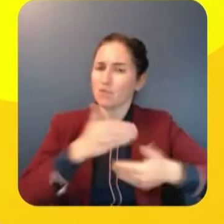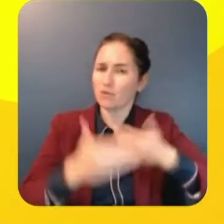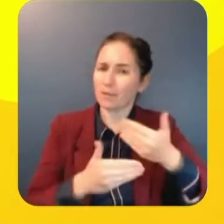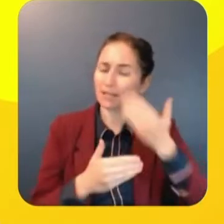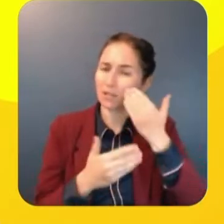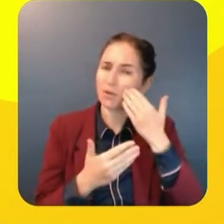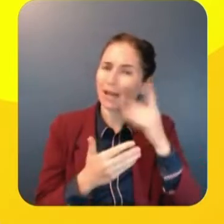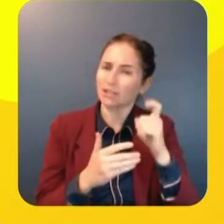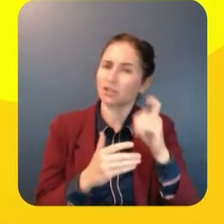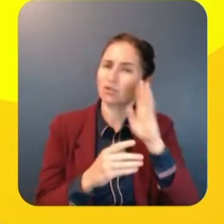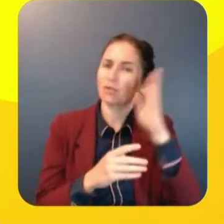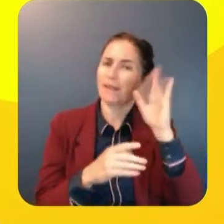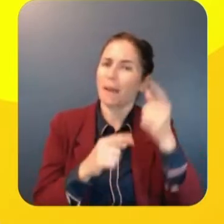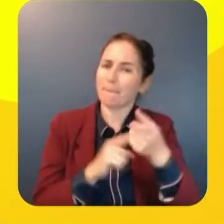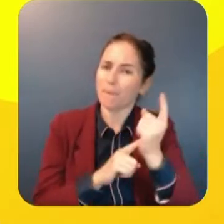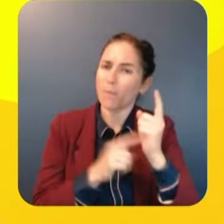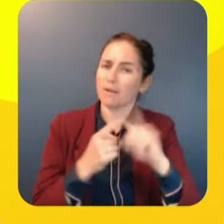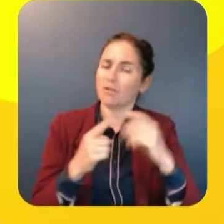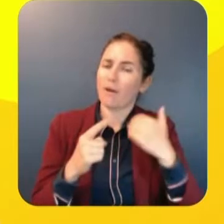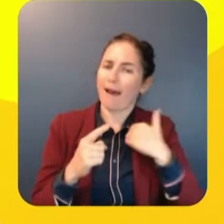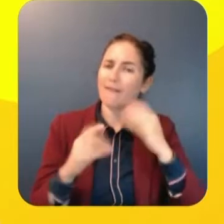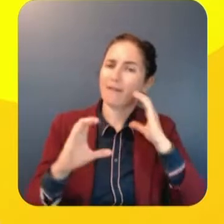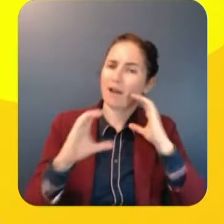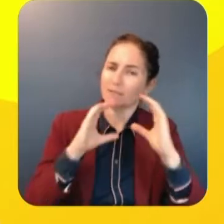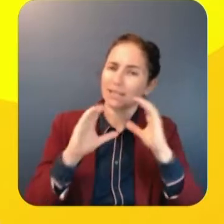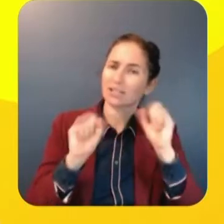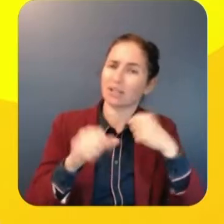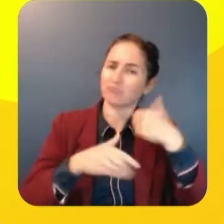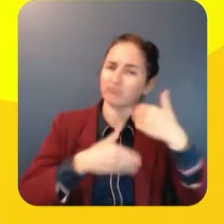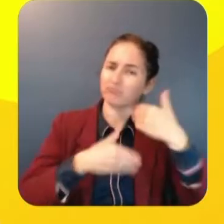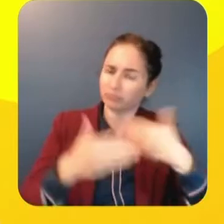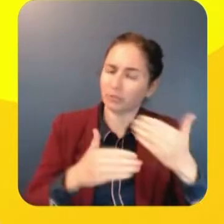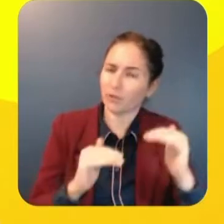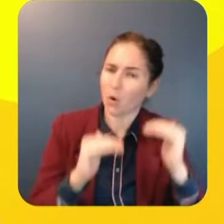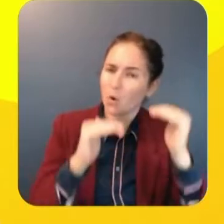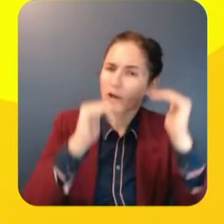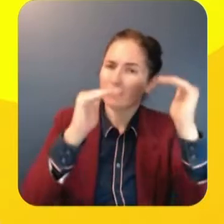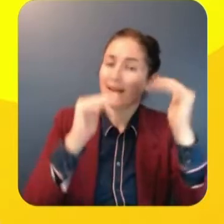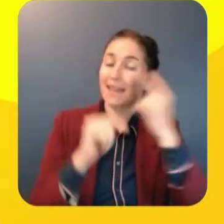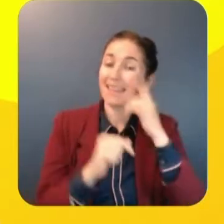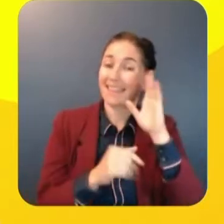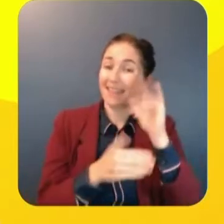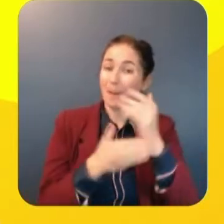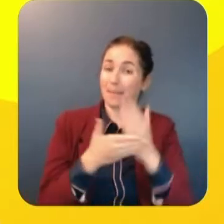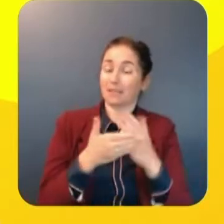to have a conversation to move us forward. And I think is that piece now organizations and now kind of really